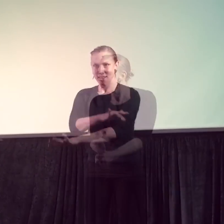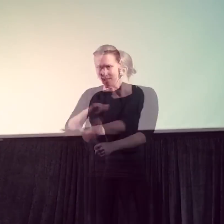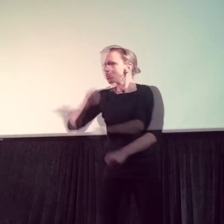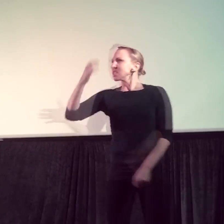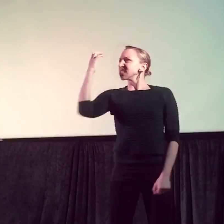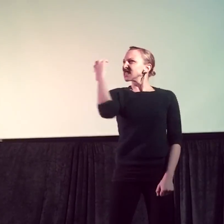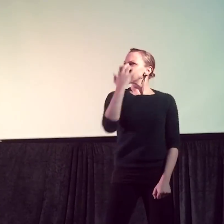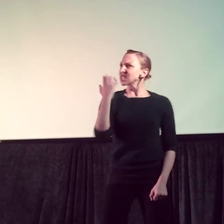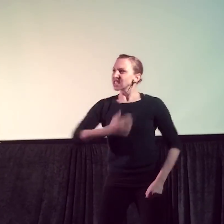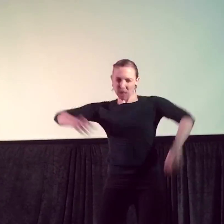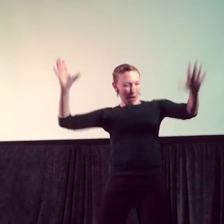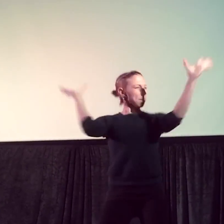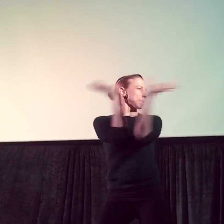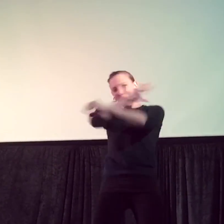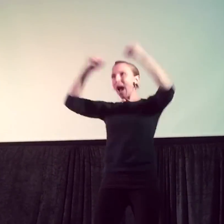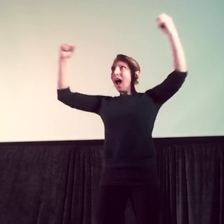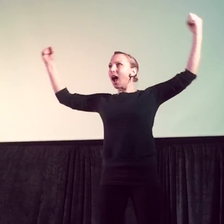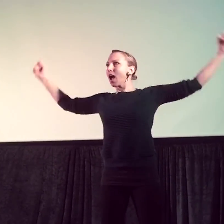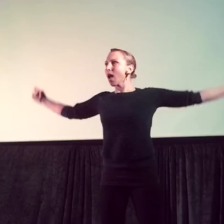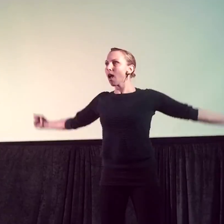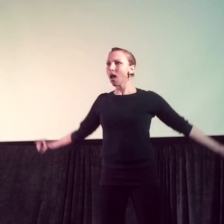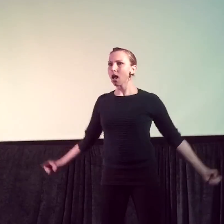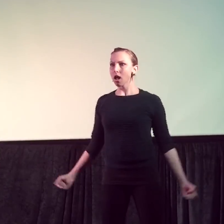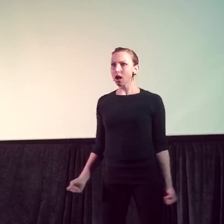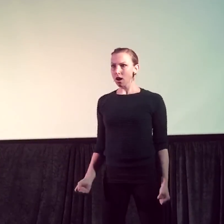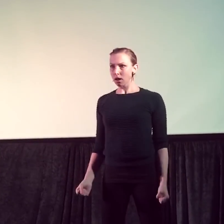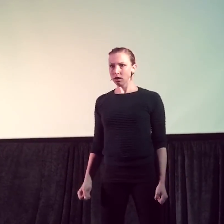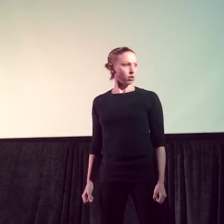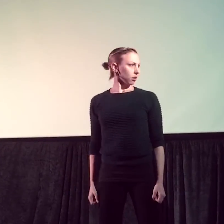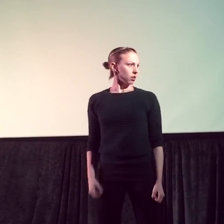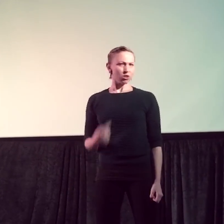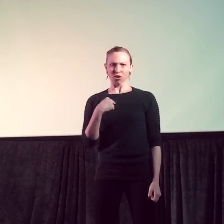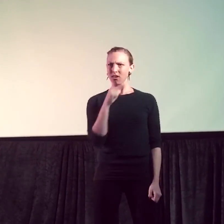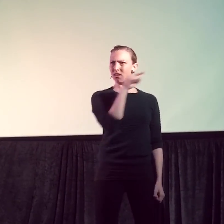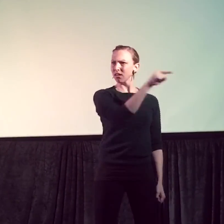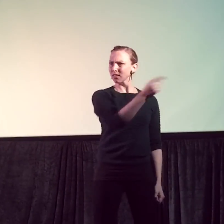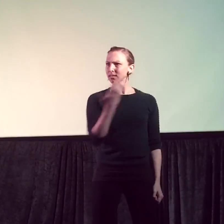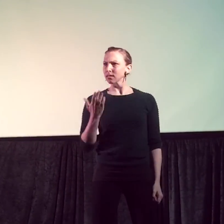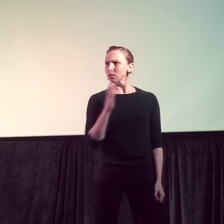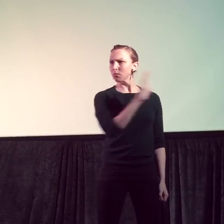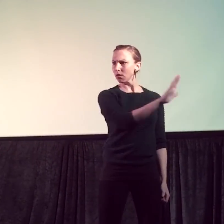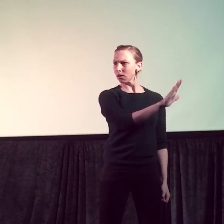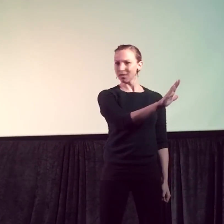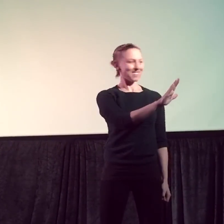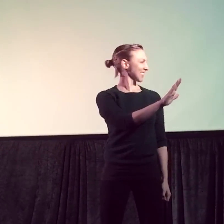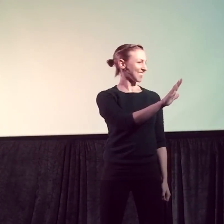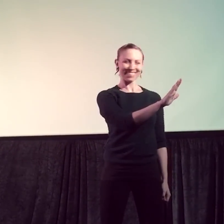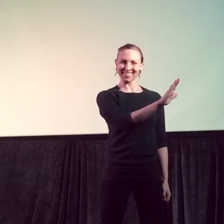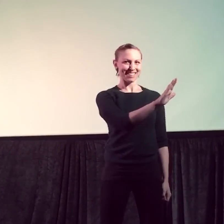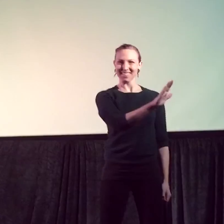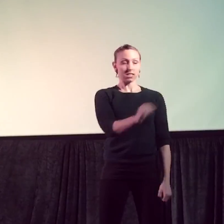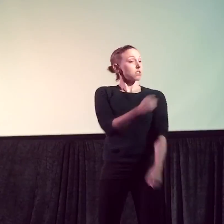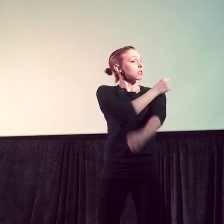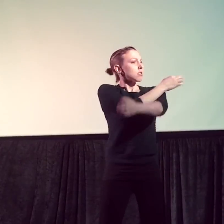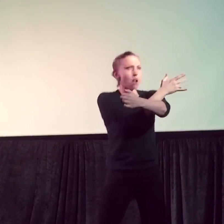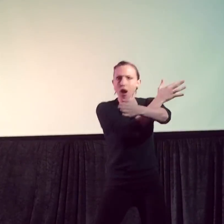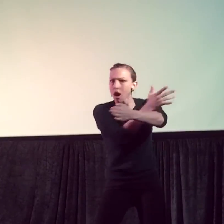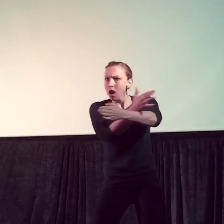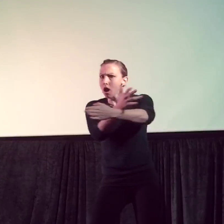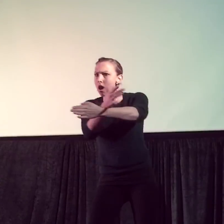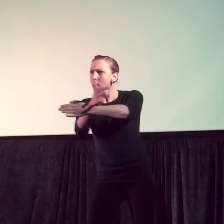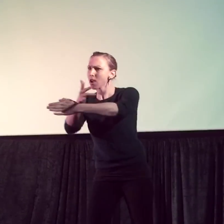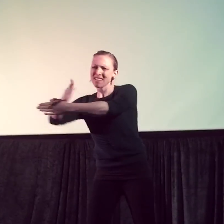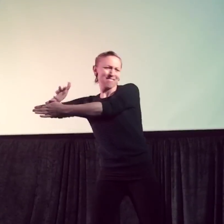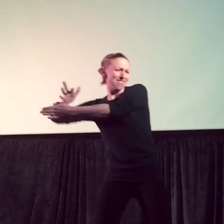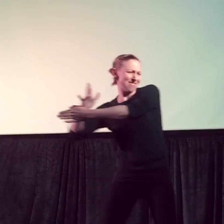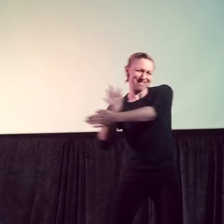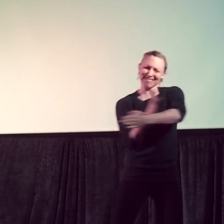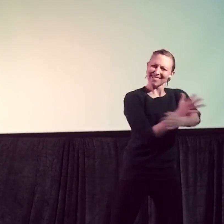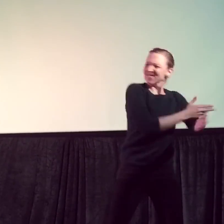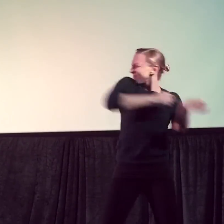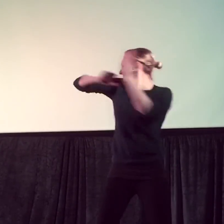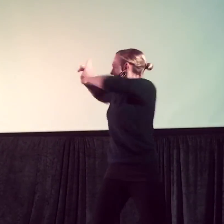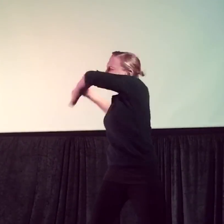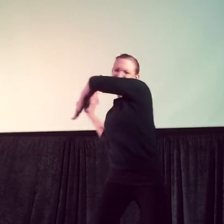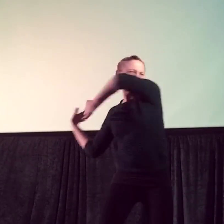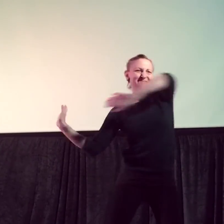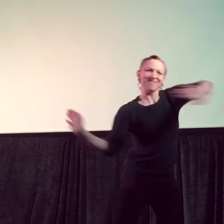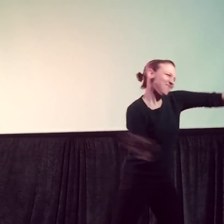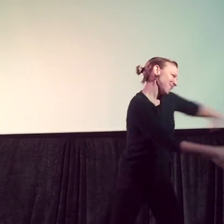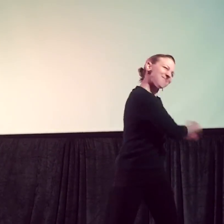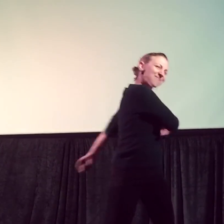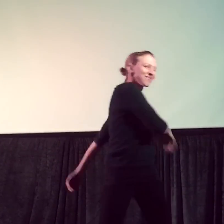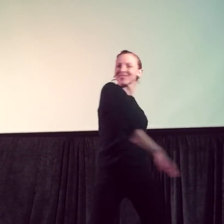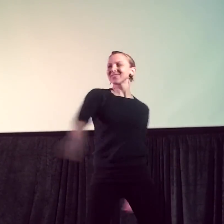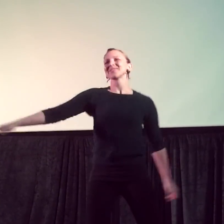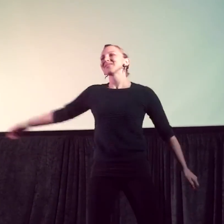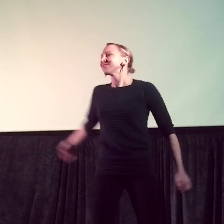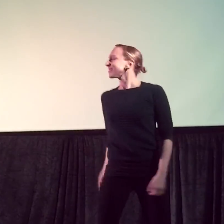... like an icy blast. I'm never going back, the past is in the past.